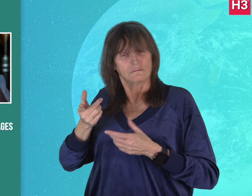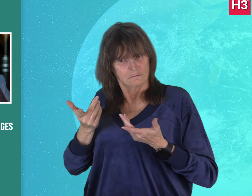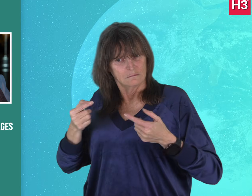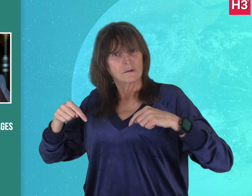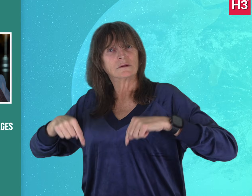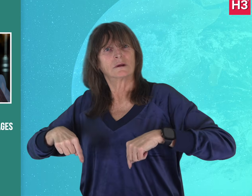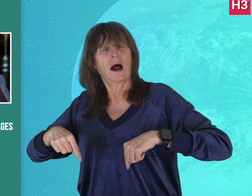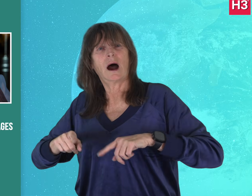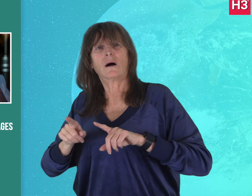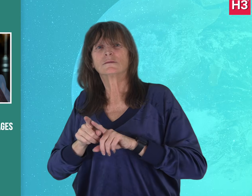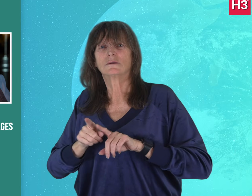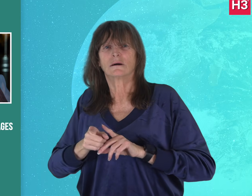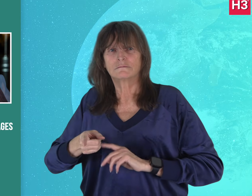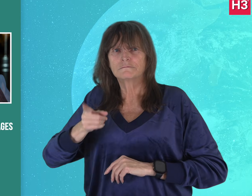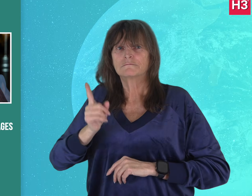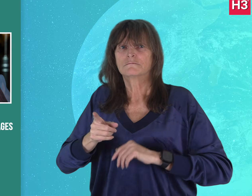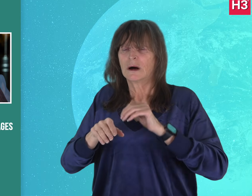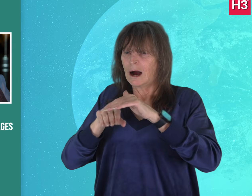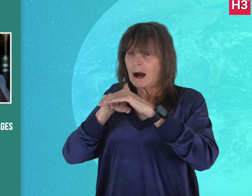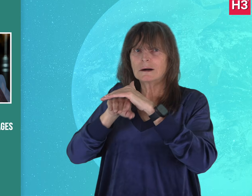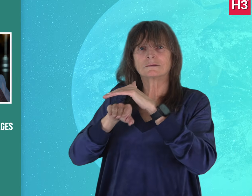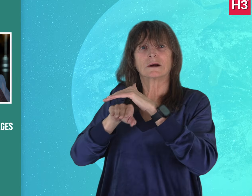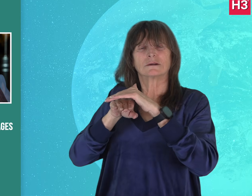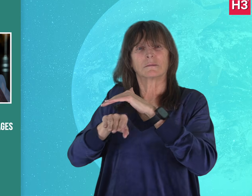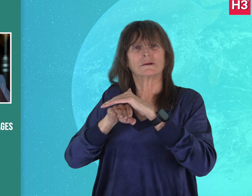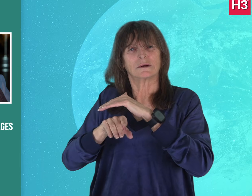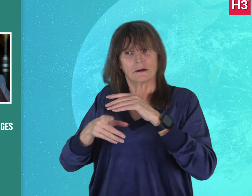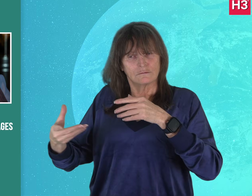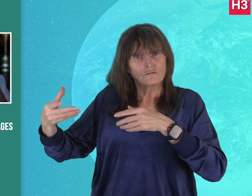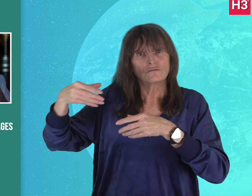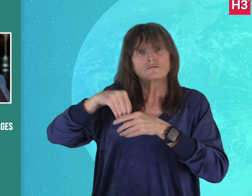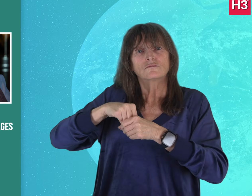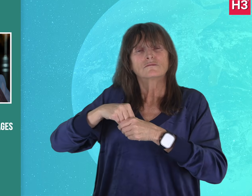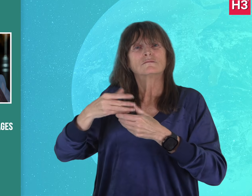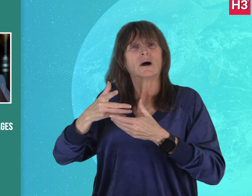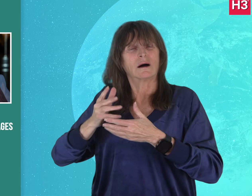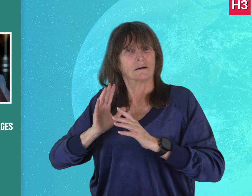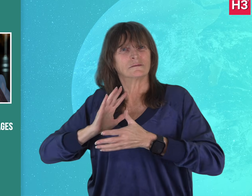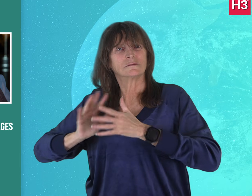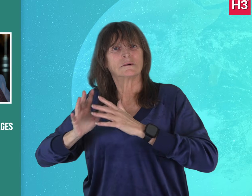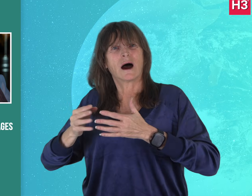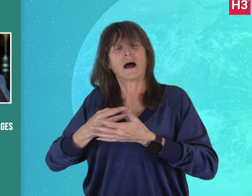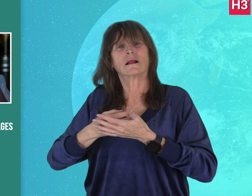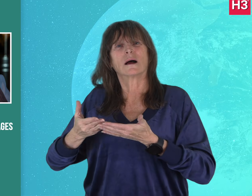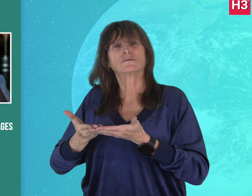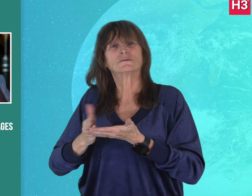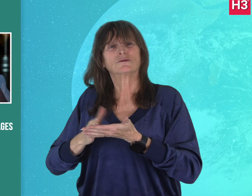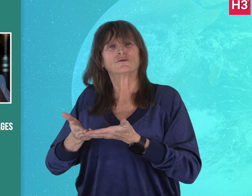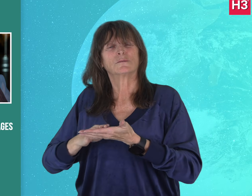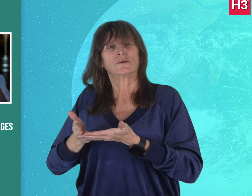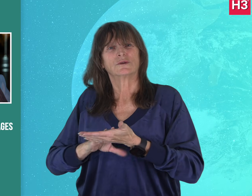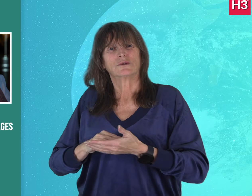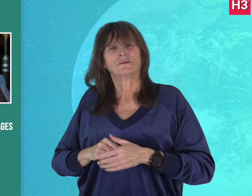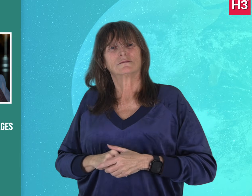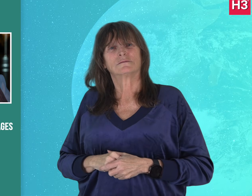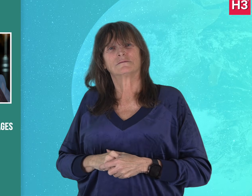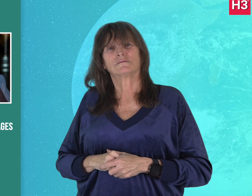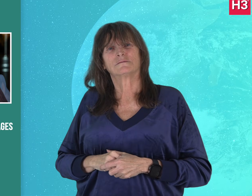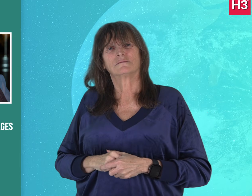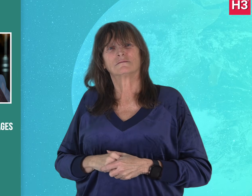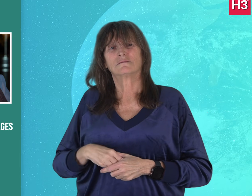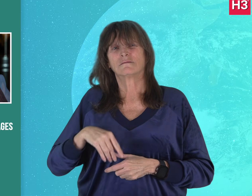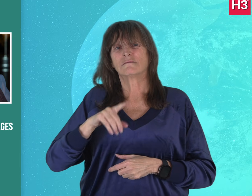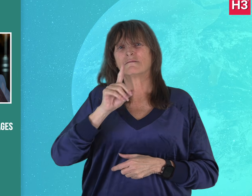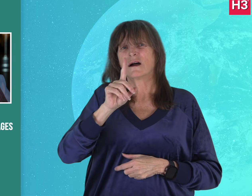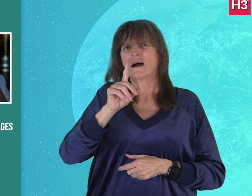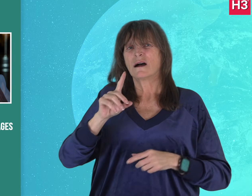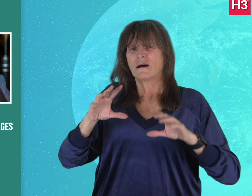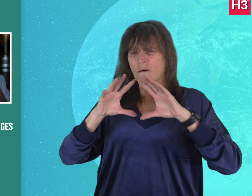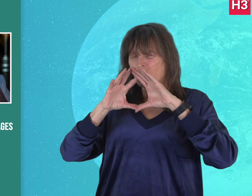including sign language interpreters. But the world needs more trained